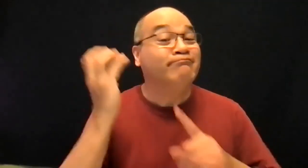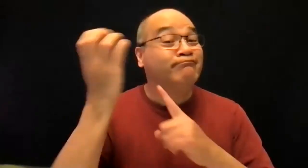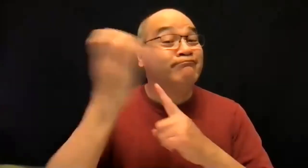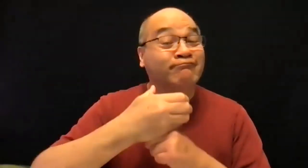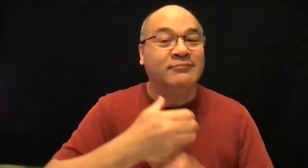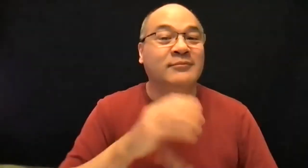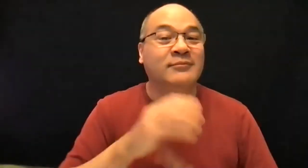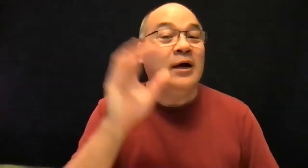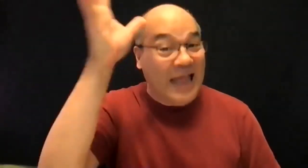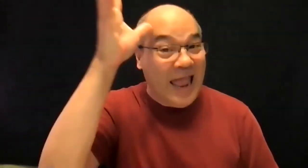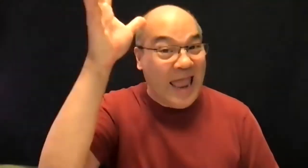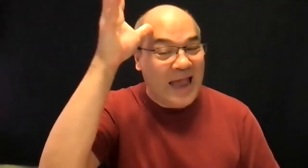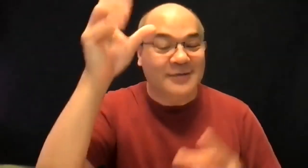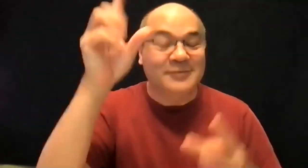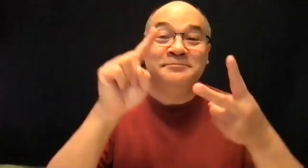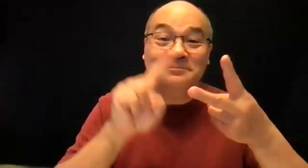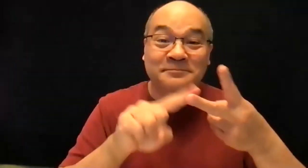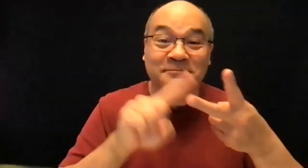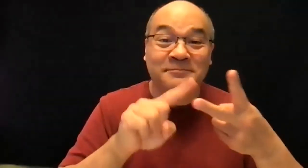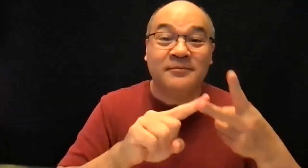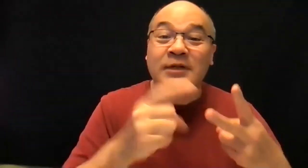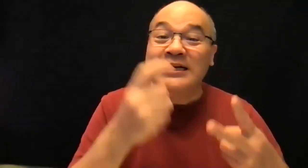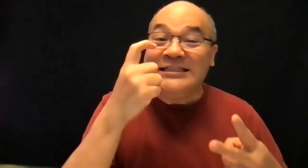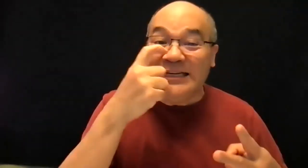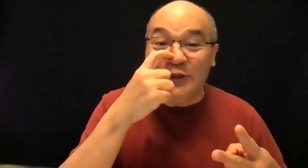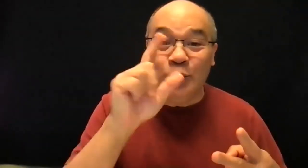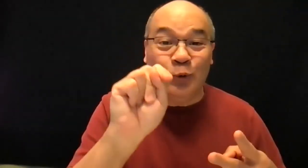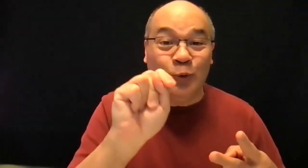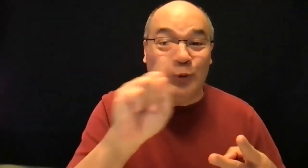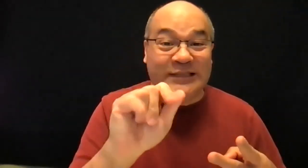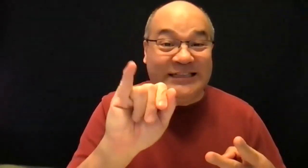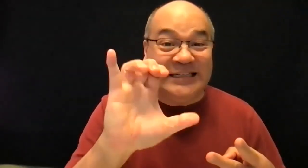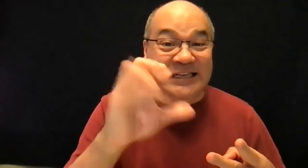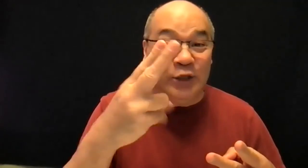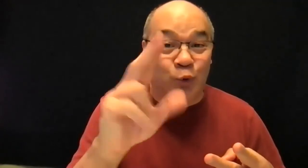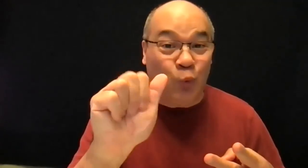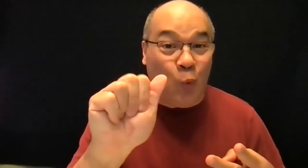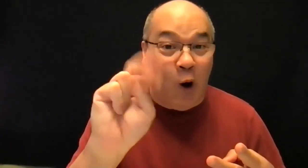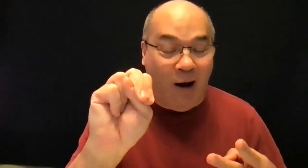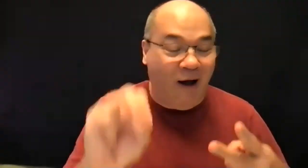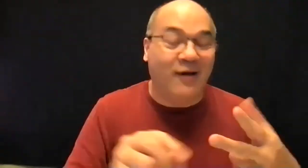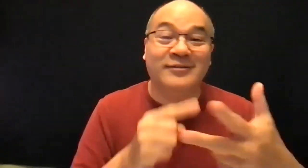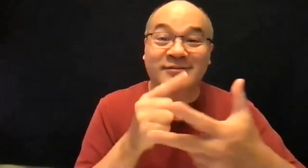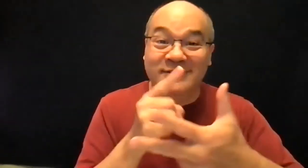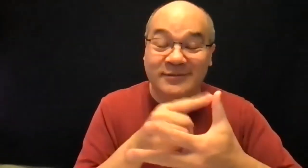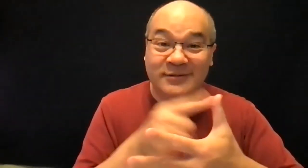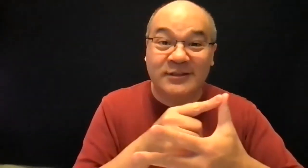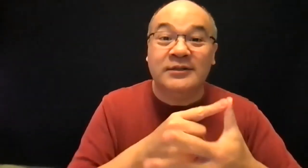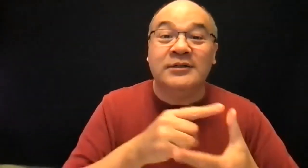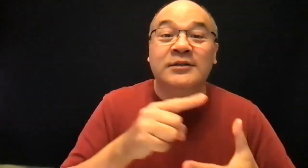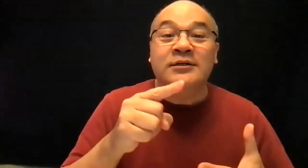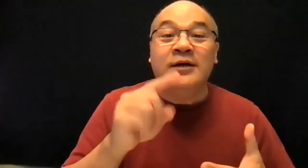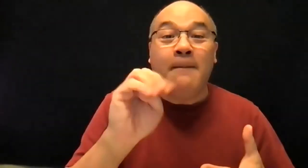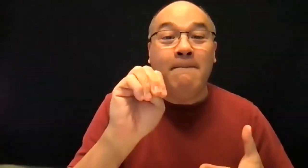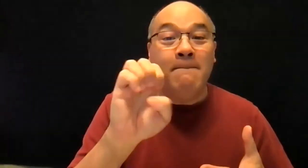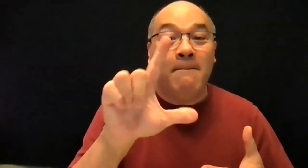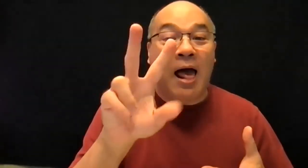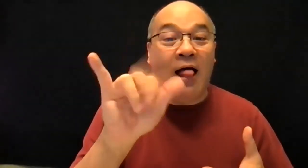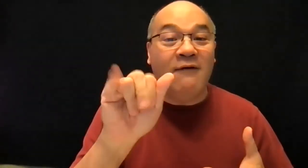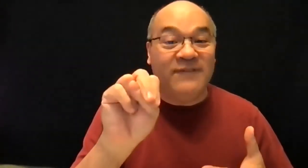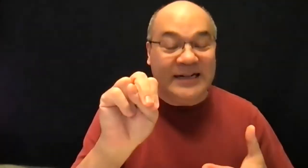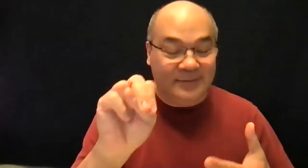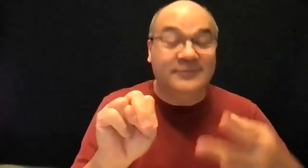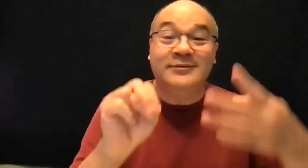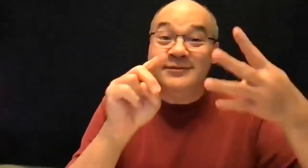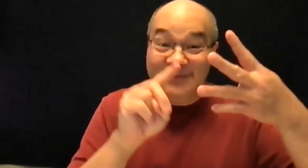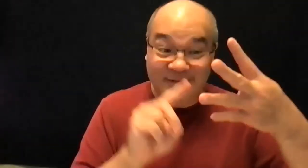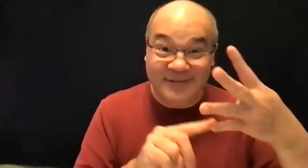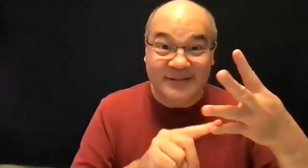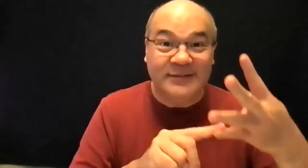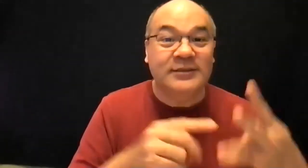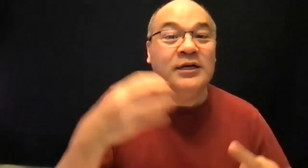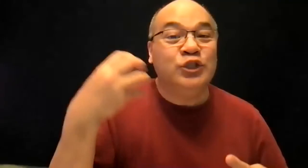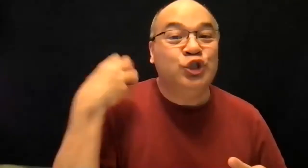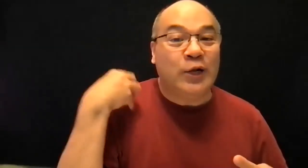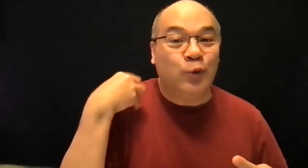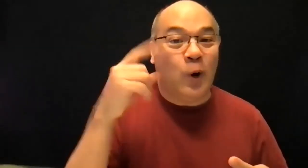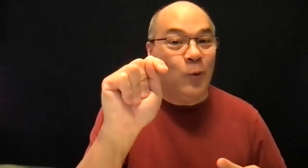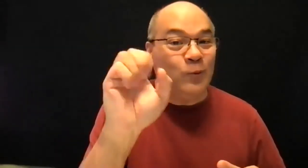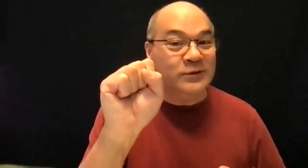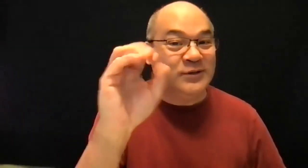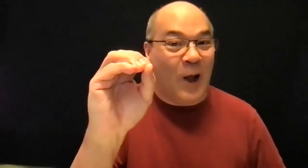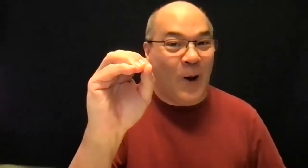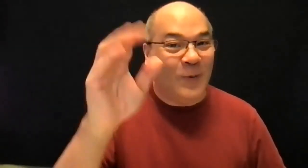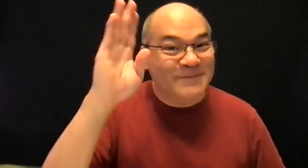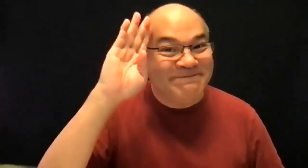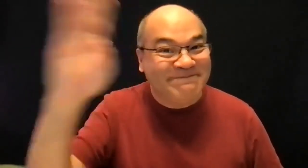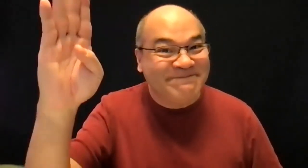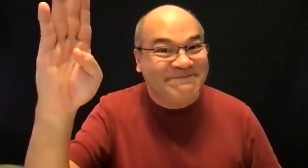I played Dad, Tzi Chuan, Melvin, and General Tso.